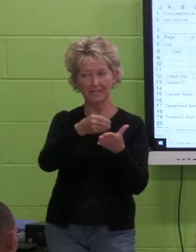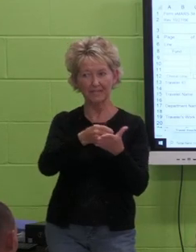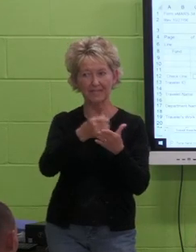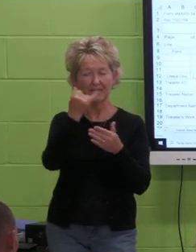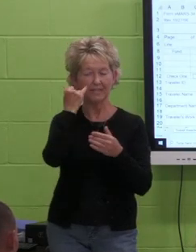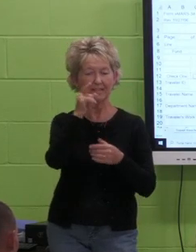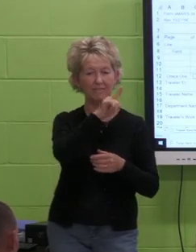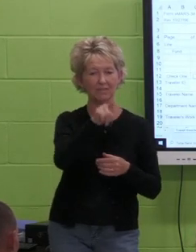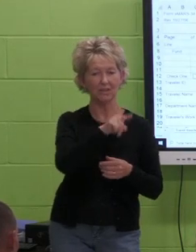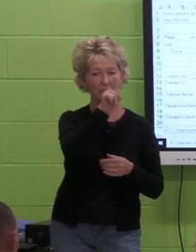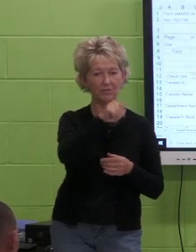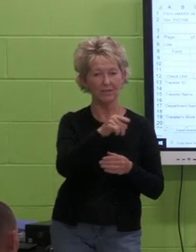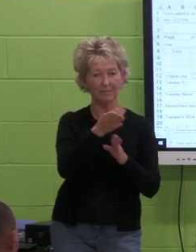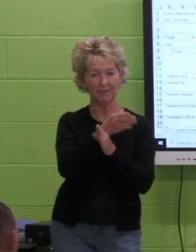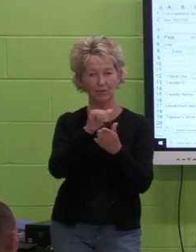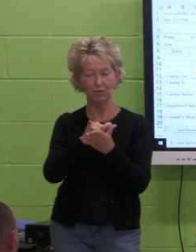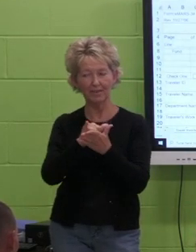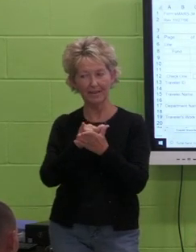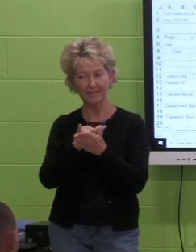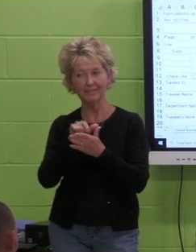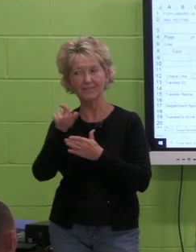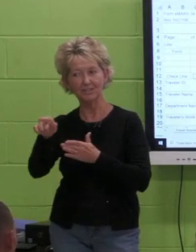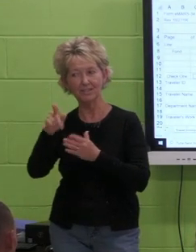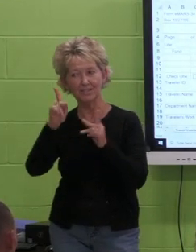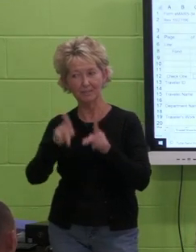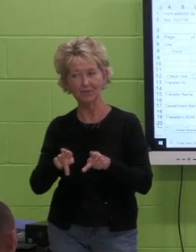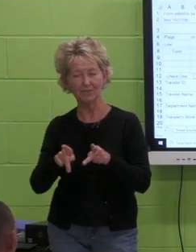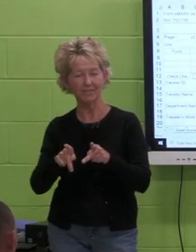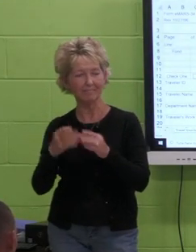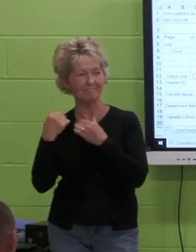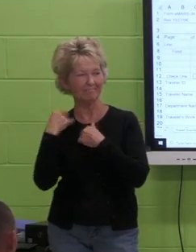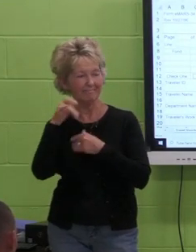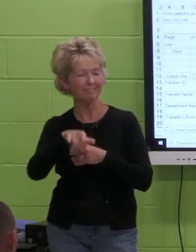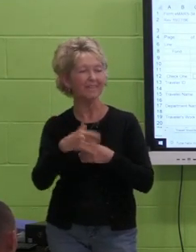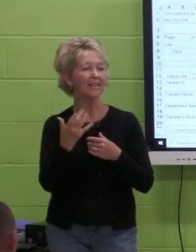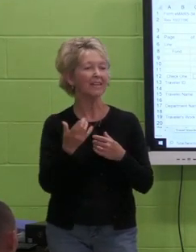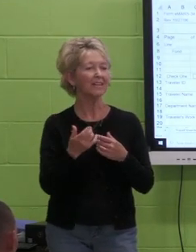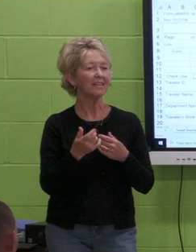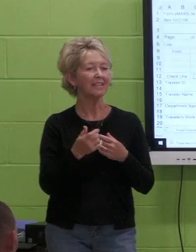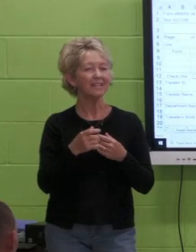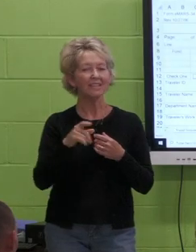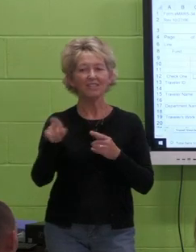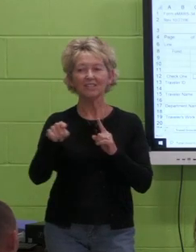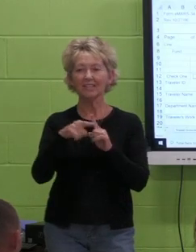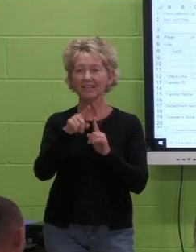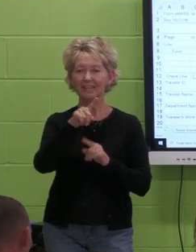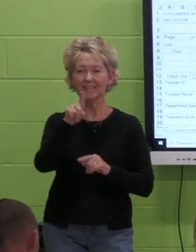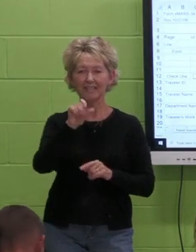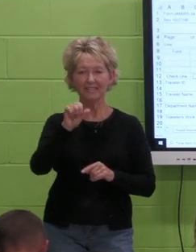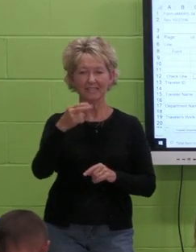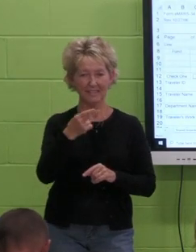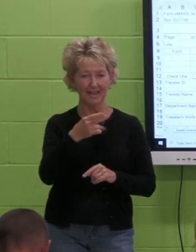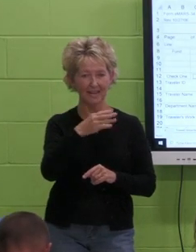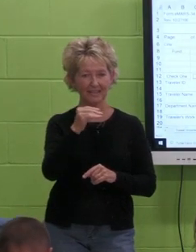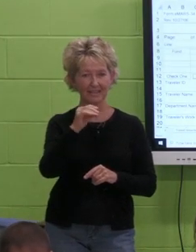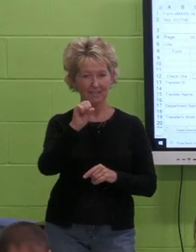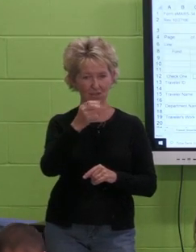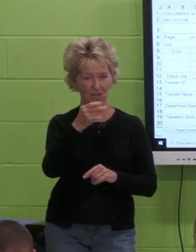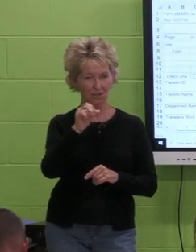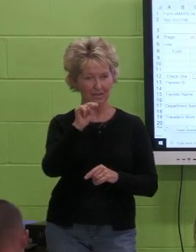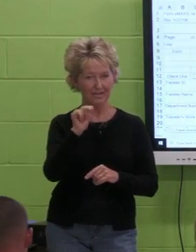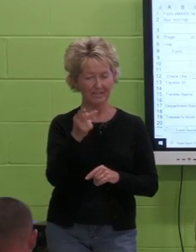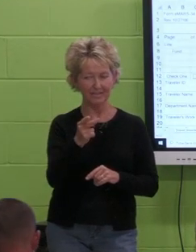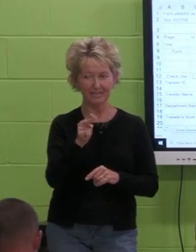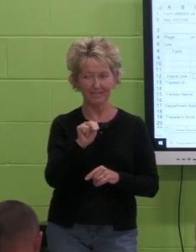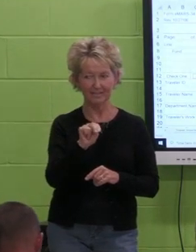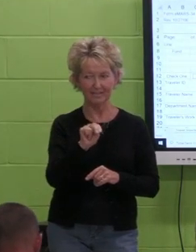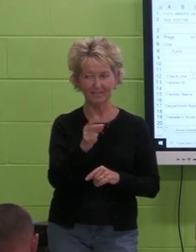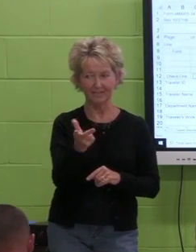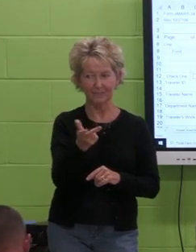sign associated with it she's your girl she and um Zach and Shannon will be working closely um um on